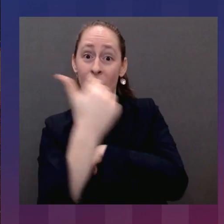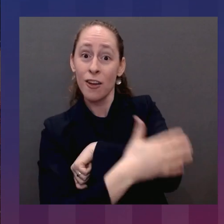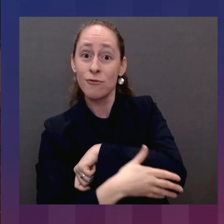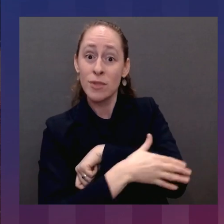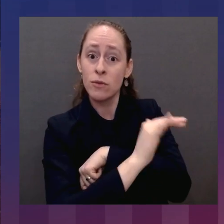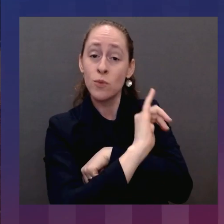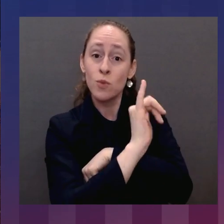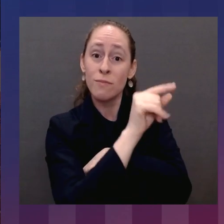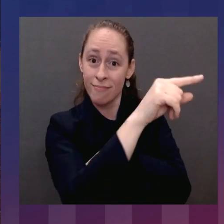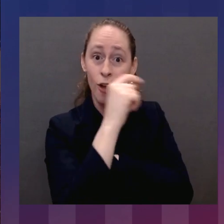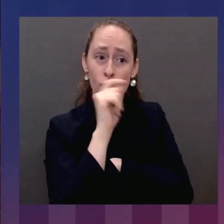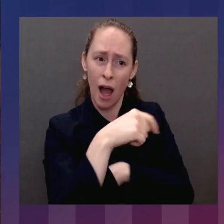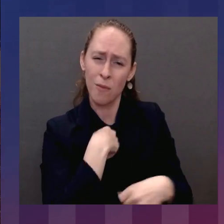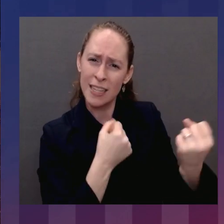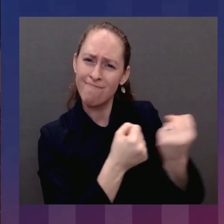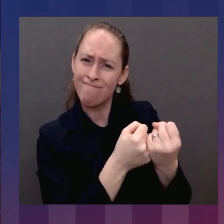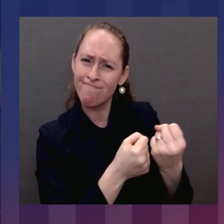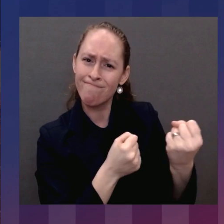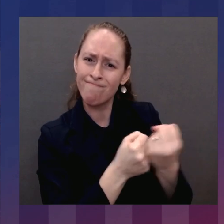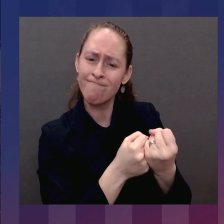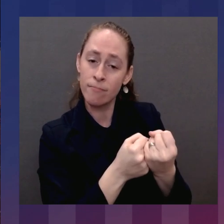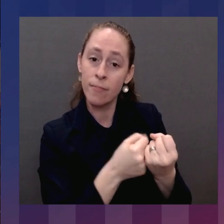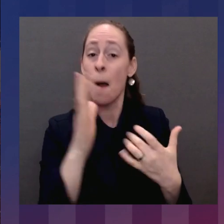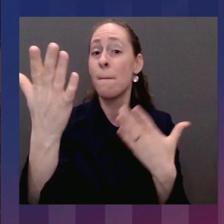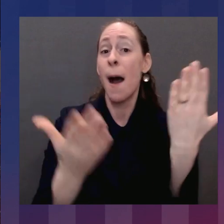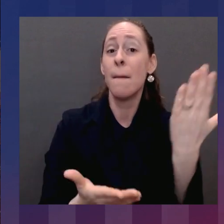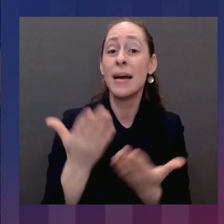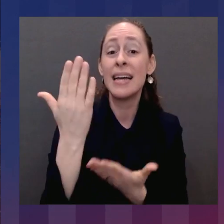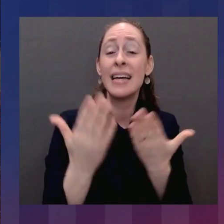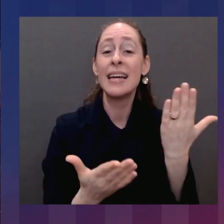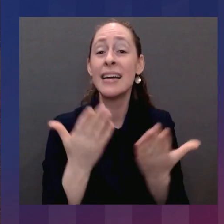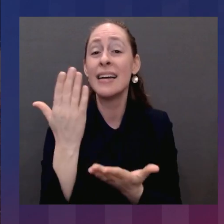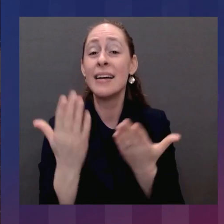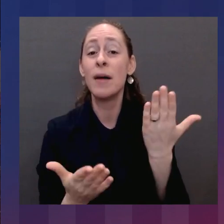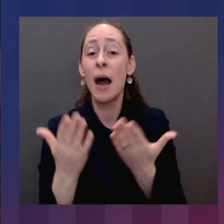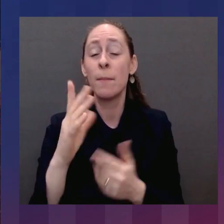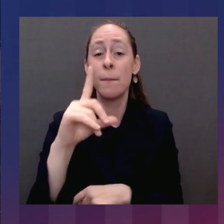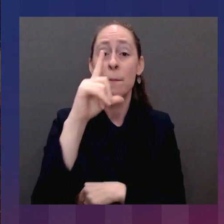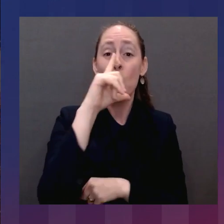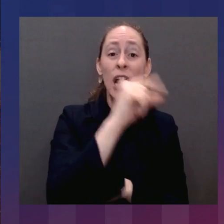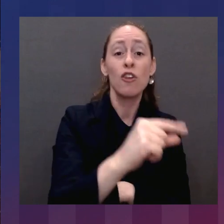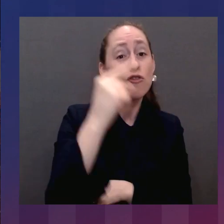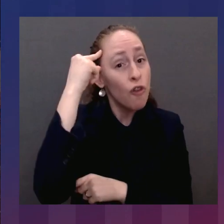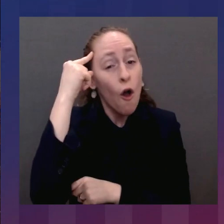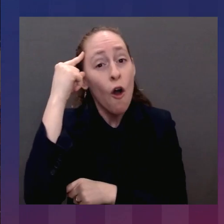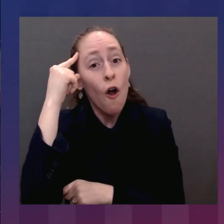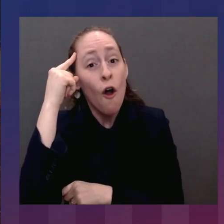but he will never gain the hearts and souls of the Iranian (sic) people. He will never extinguish their love of freedom.